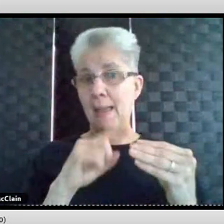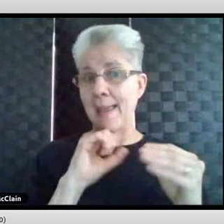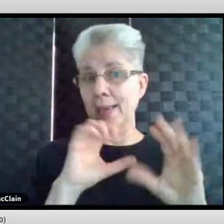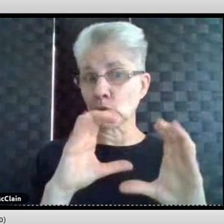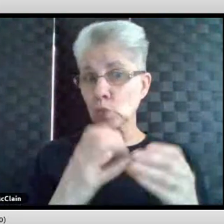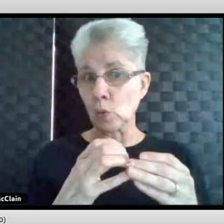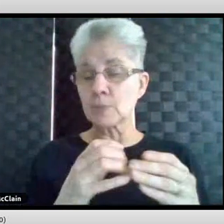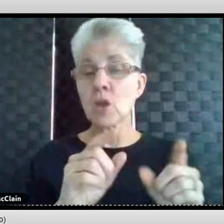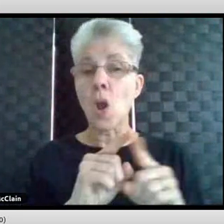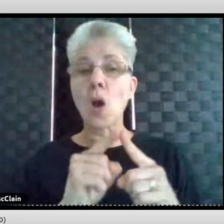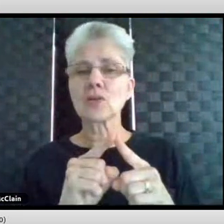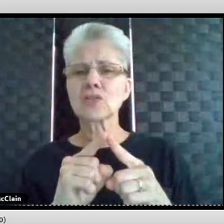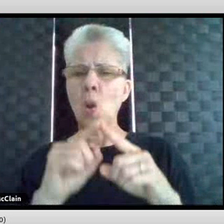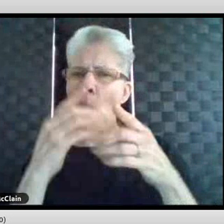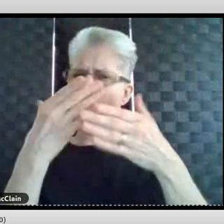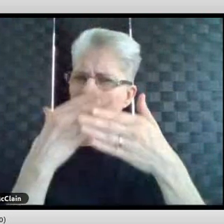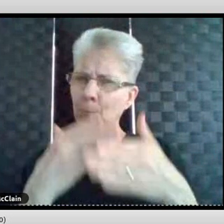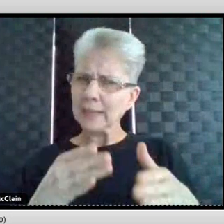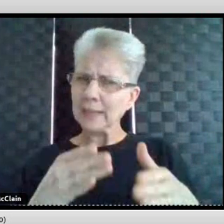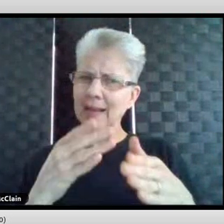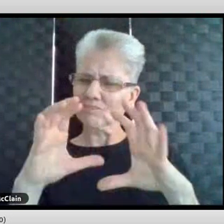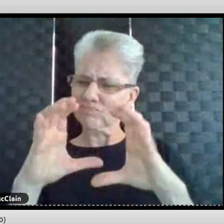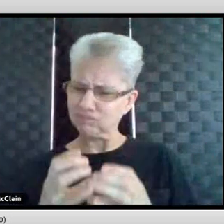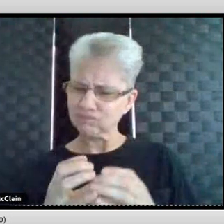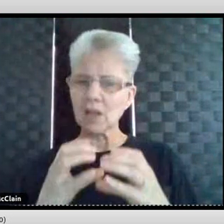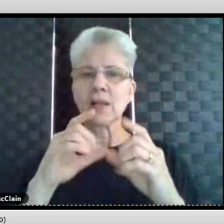also break that down a little bit into life stage,